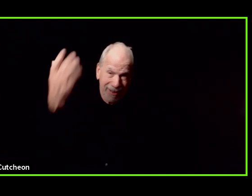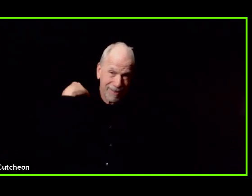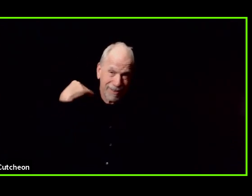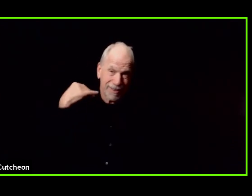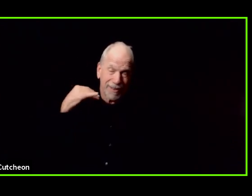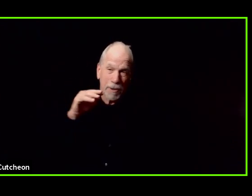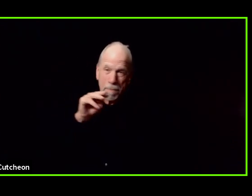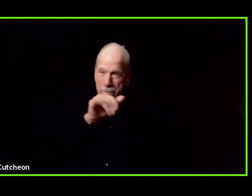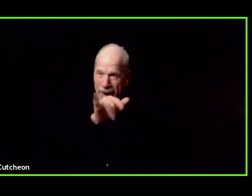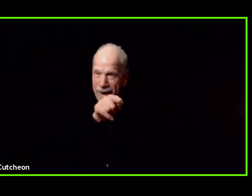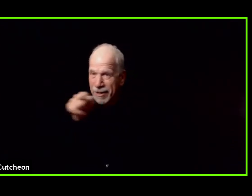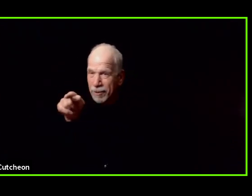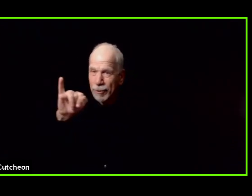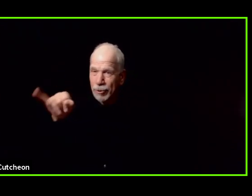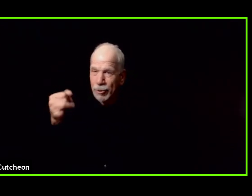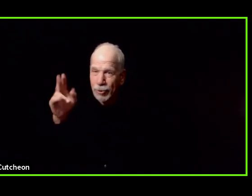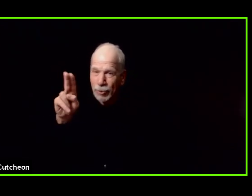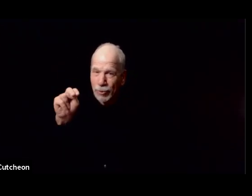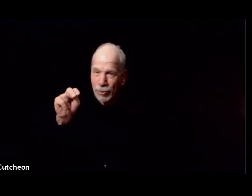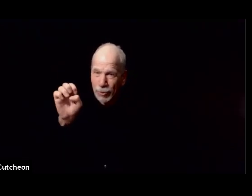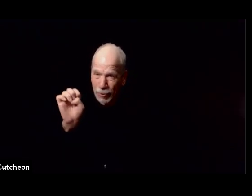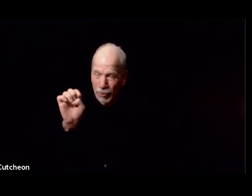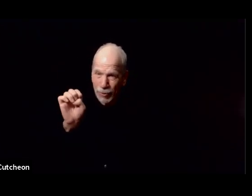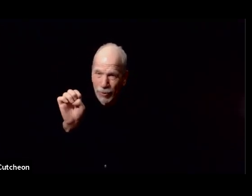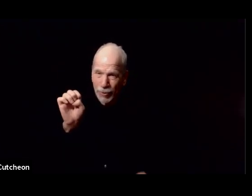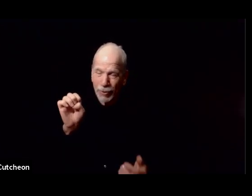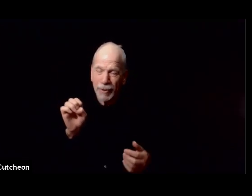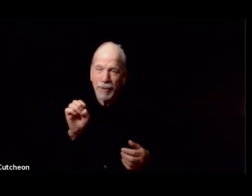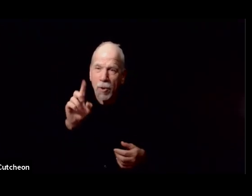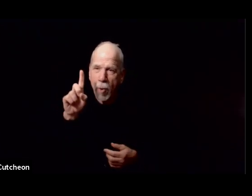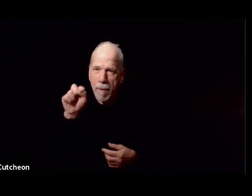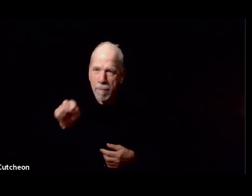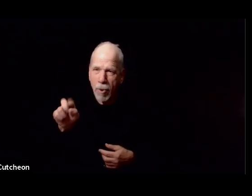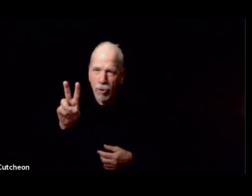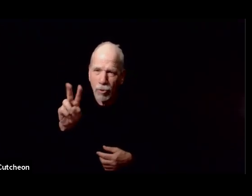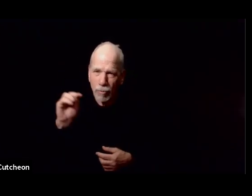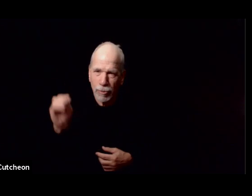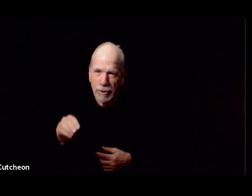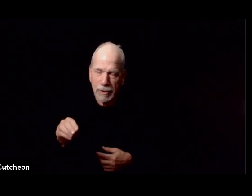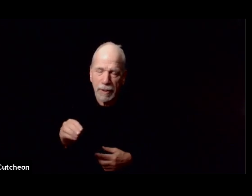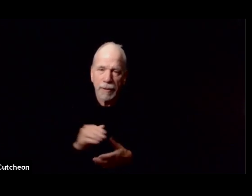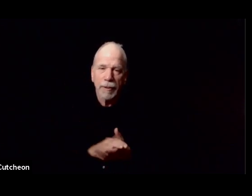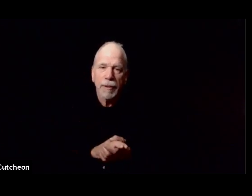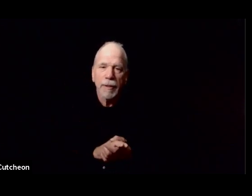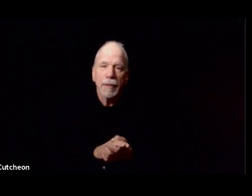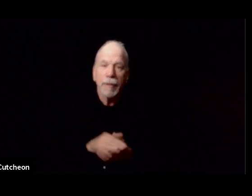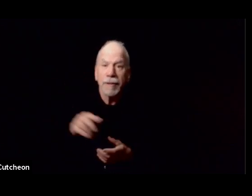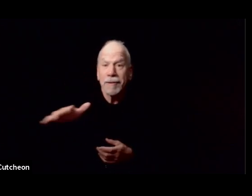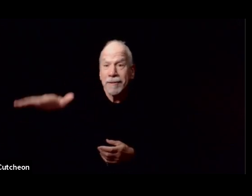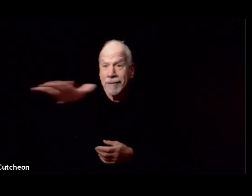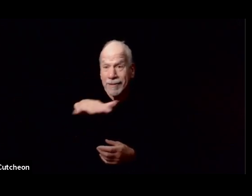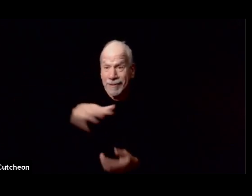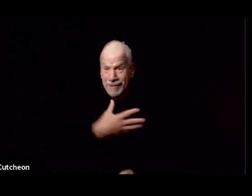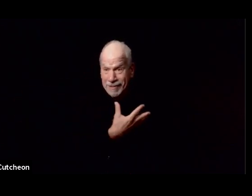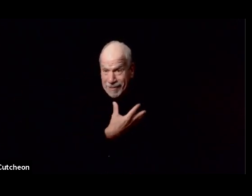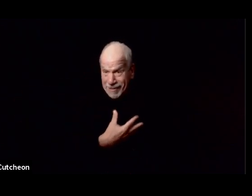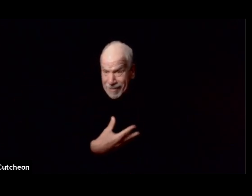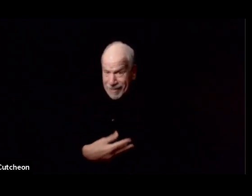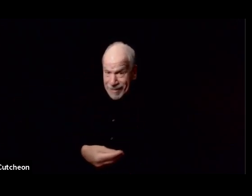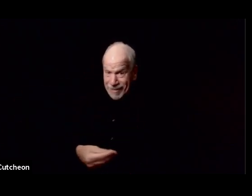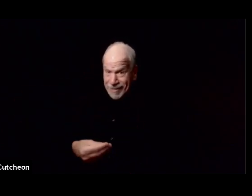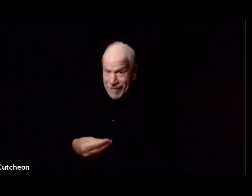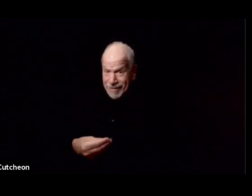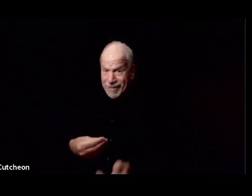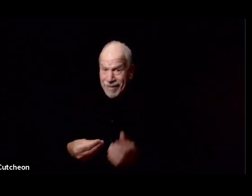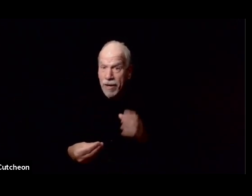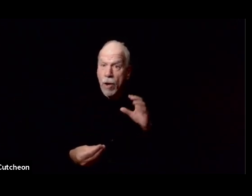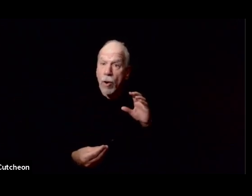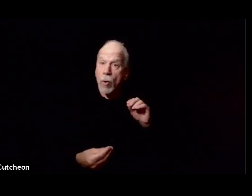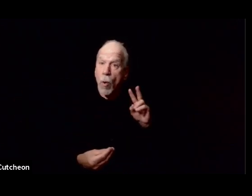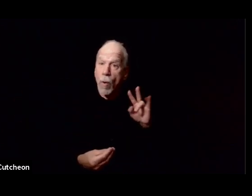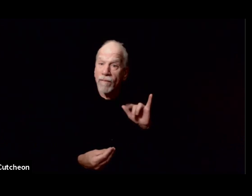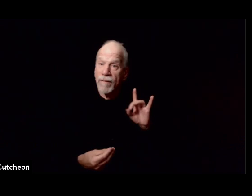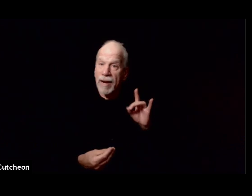that were infected with Tsarskoe v2 or had COVID 19. I might have expected it to be a